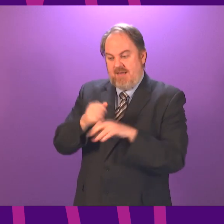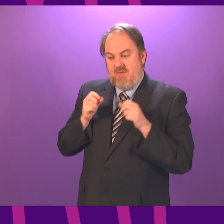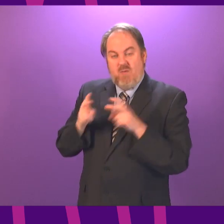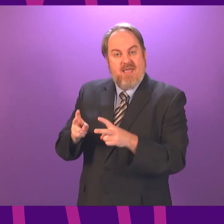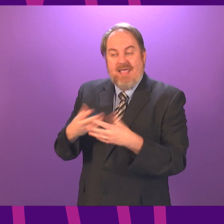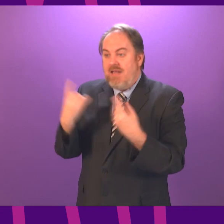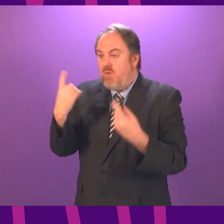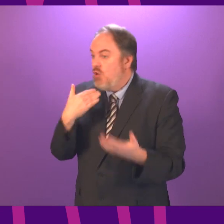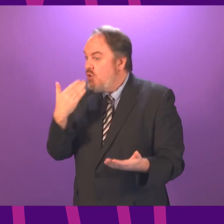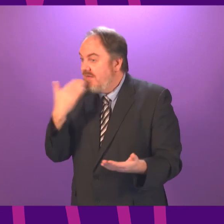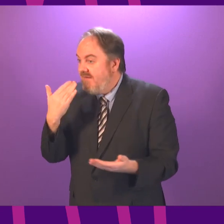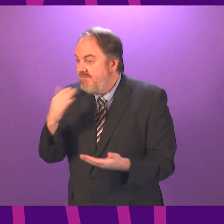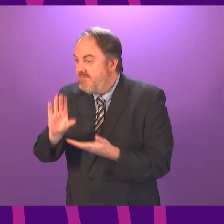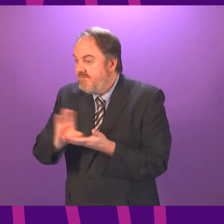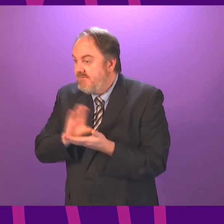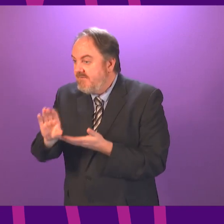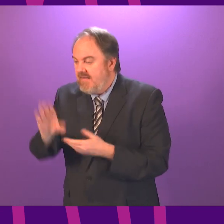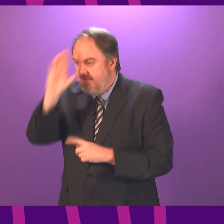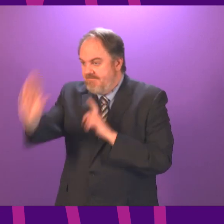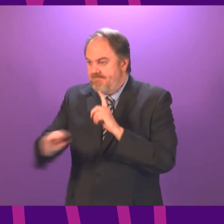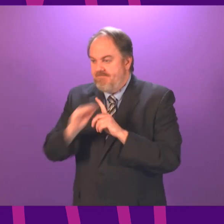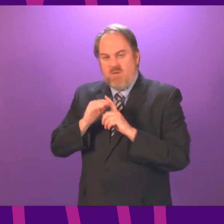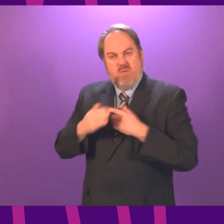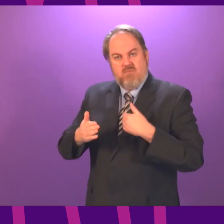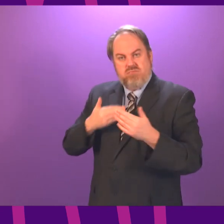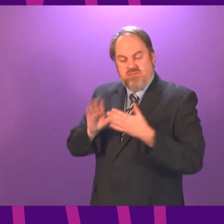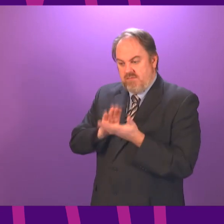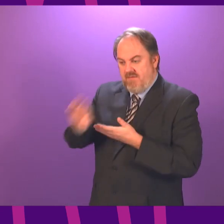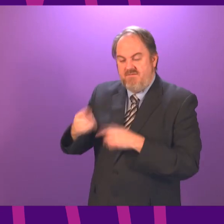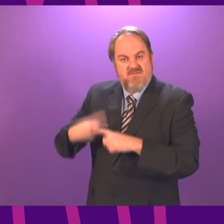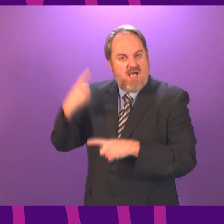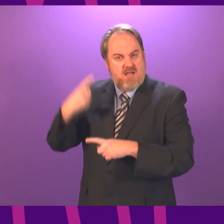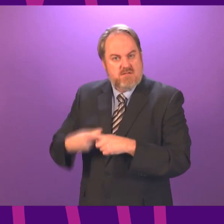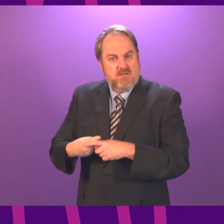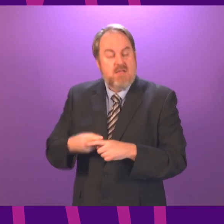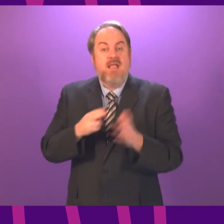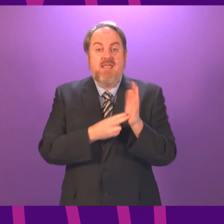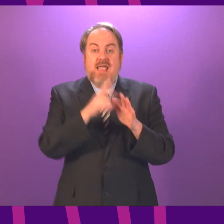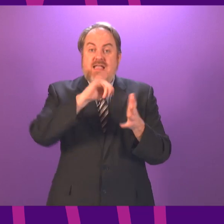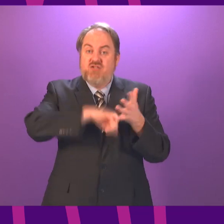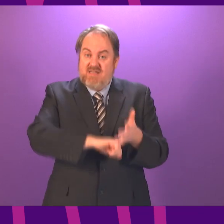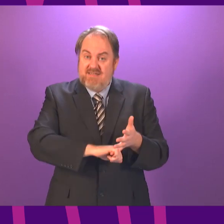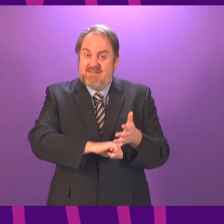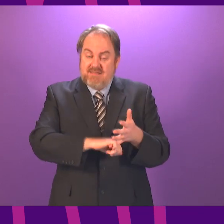could quickly raise them and have them addressed. Of course, in addition to the arrangements for the NHS, we quickly put in place new arrangements